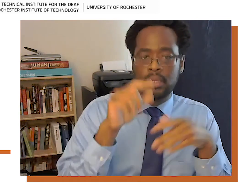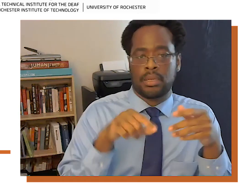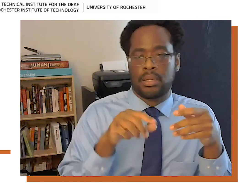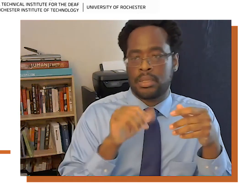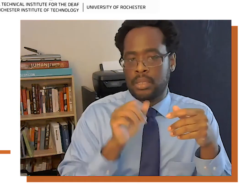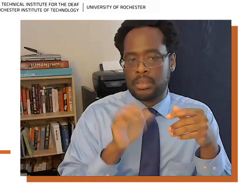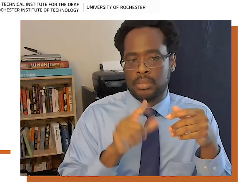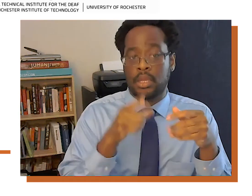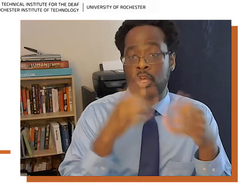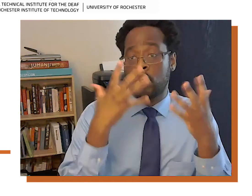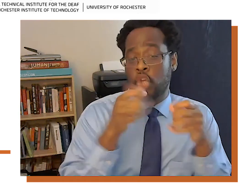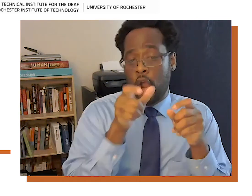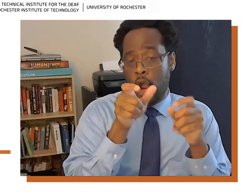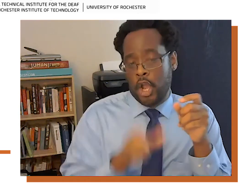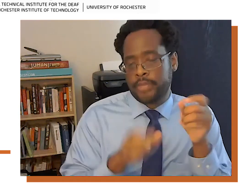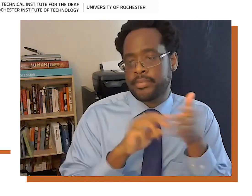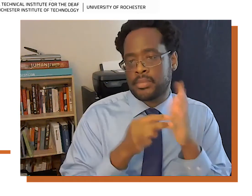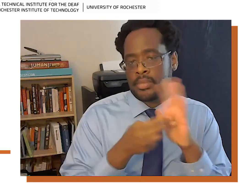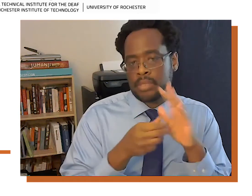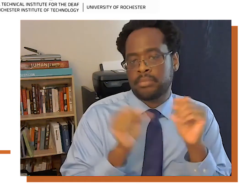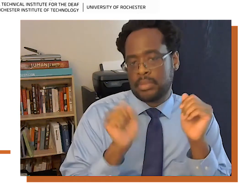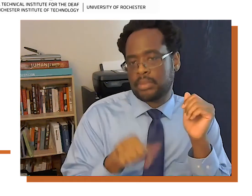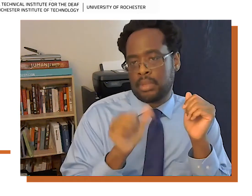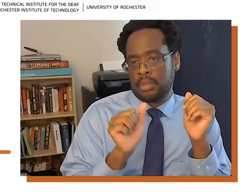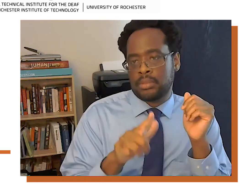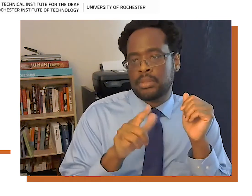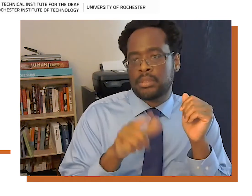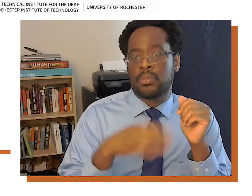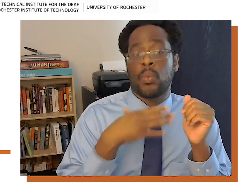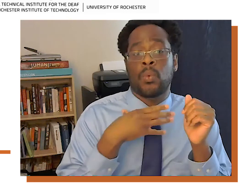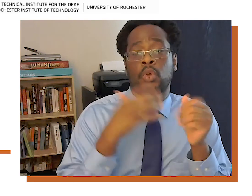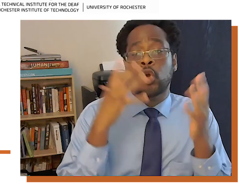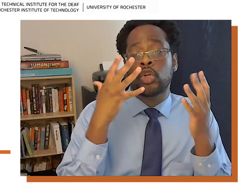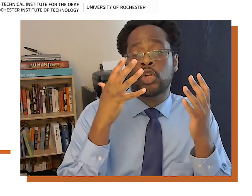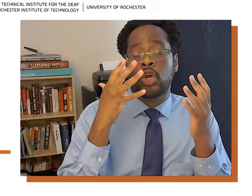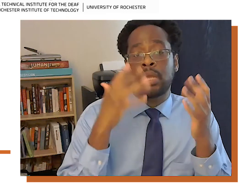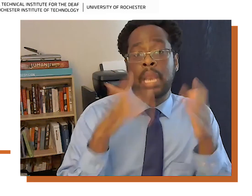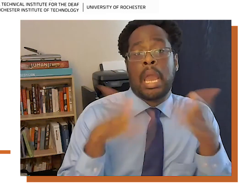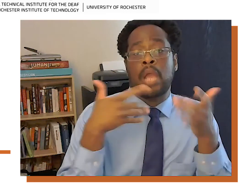so the top is, you know, "Yes, ASL," and the bottom would be, "No, not ASL."